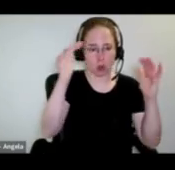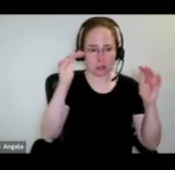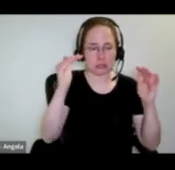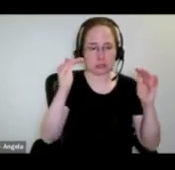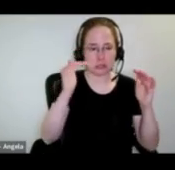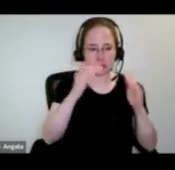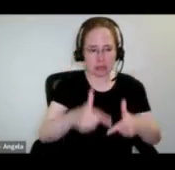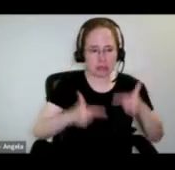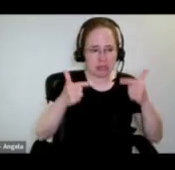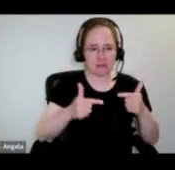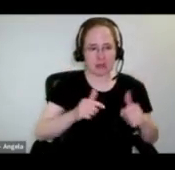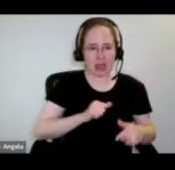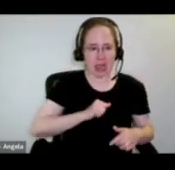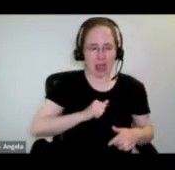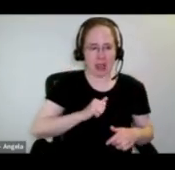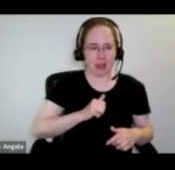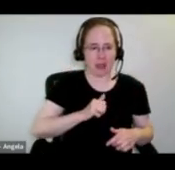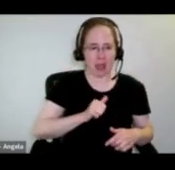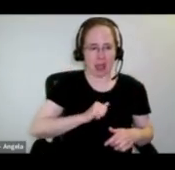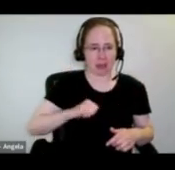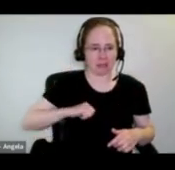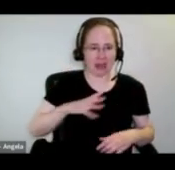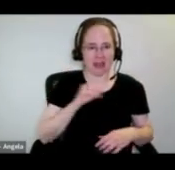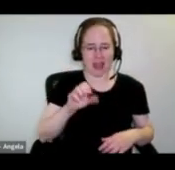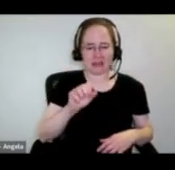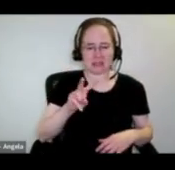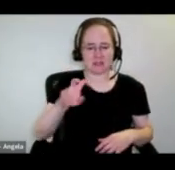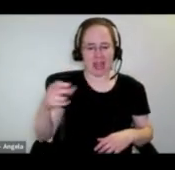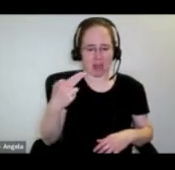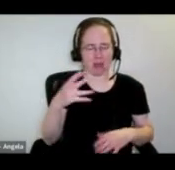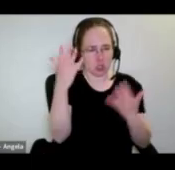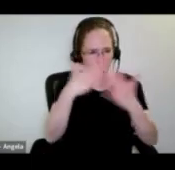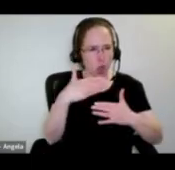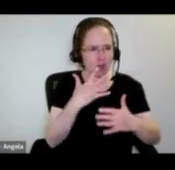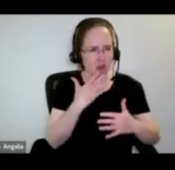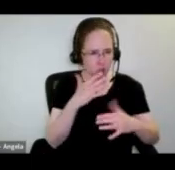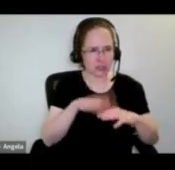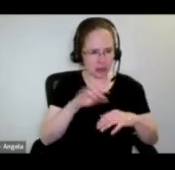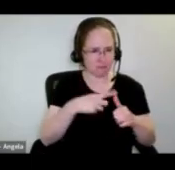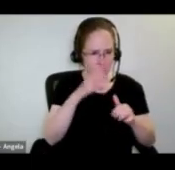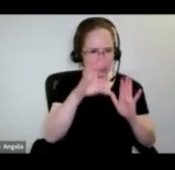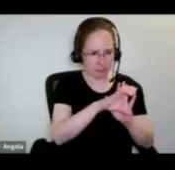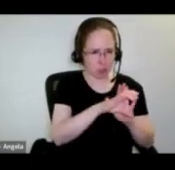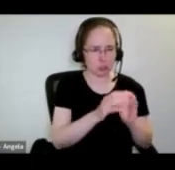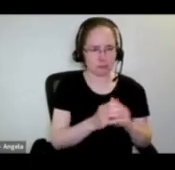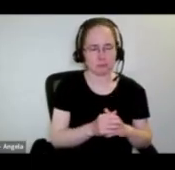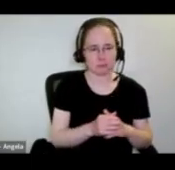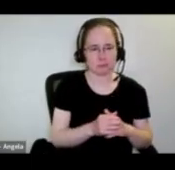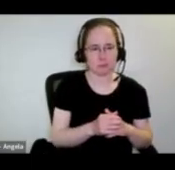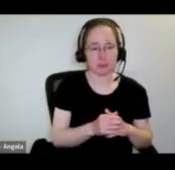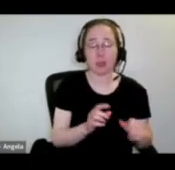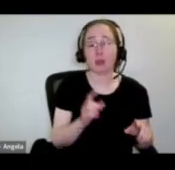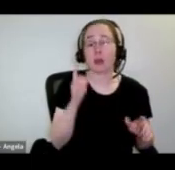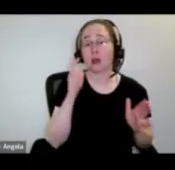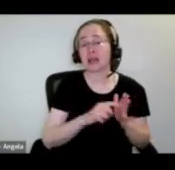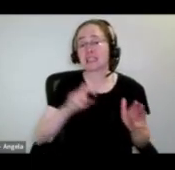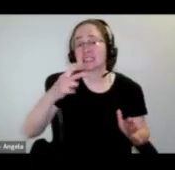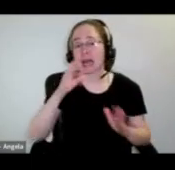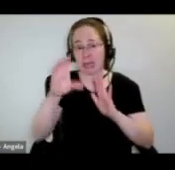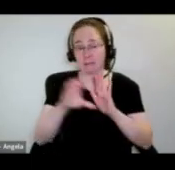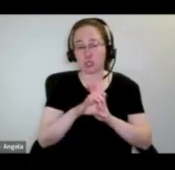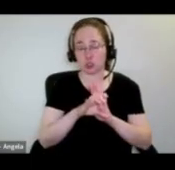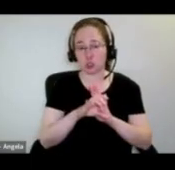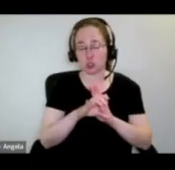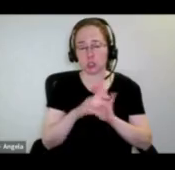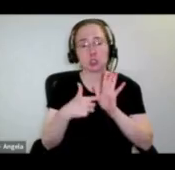David Watkins: Higher overall numbers of older adults are concentrated in the Atlanta and Savannah areas, the dark portions on that first image there.